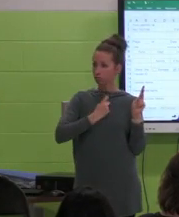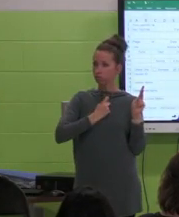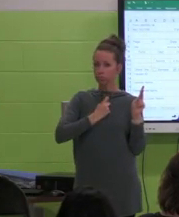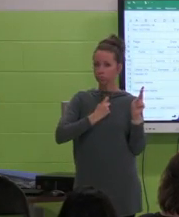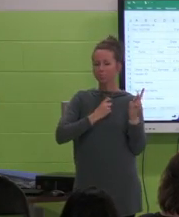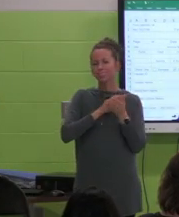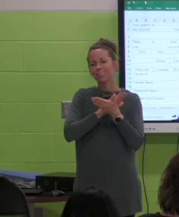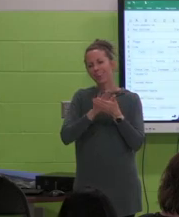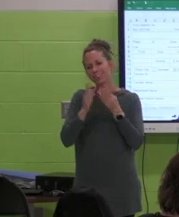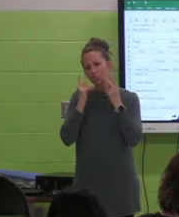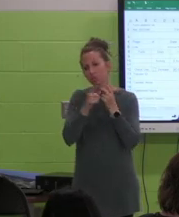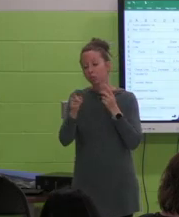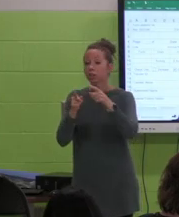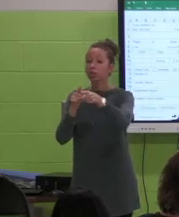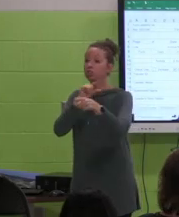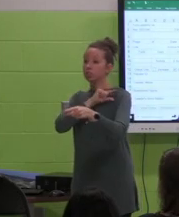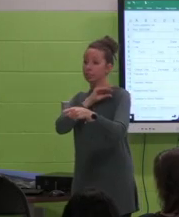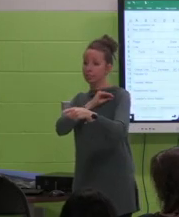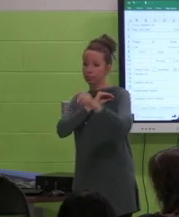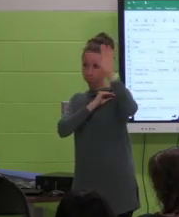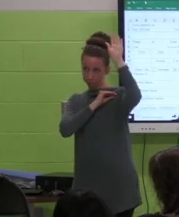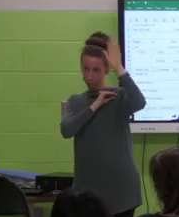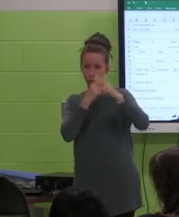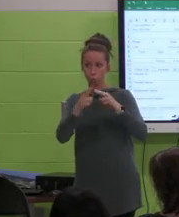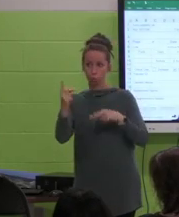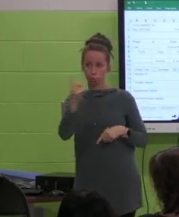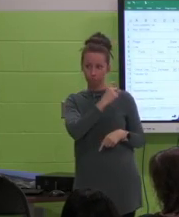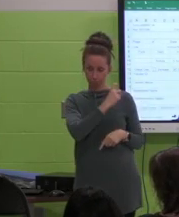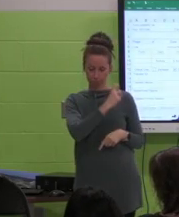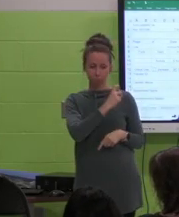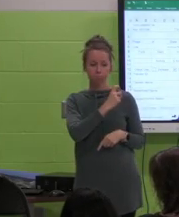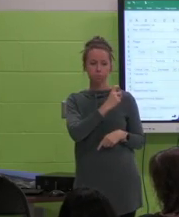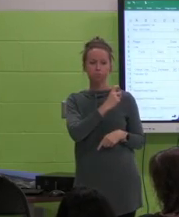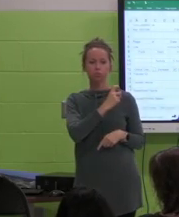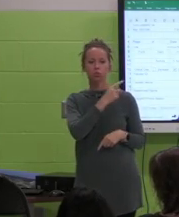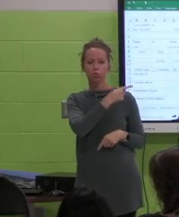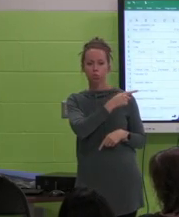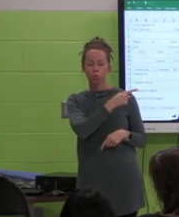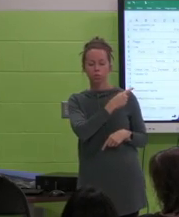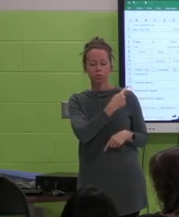nice to see you all yes ma'am I just have a quick question I know you said to like email and reach